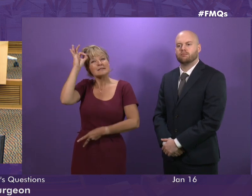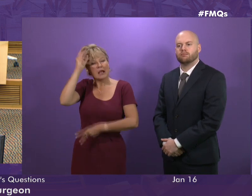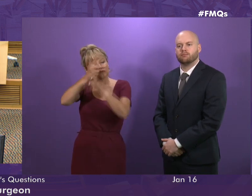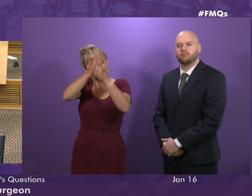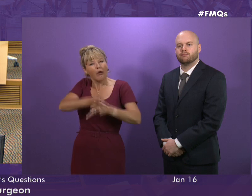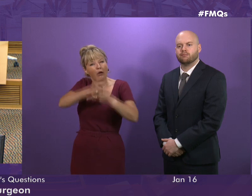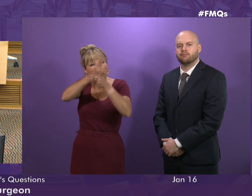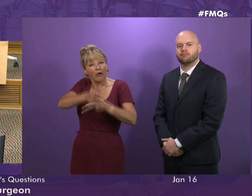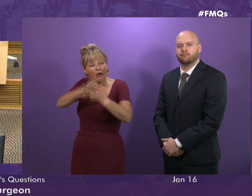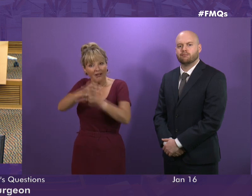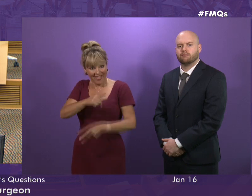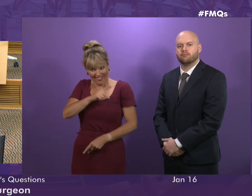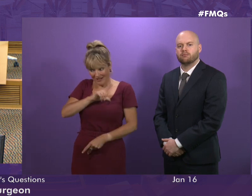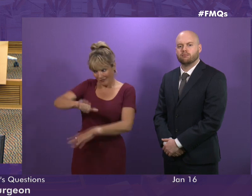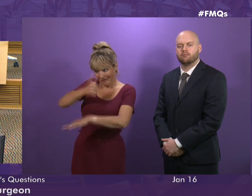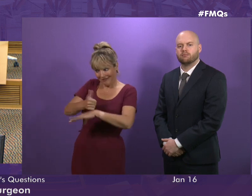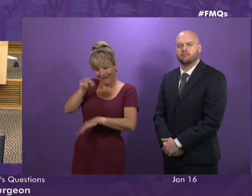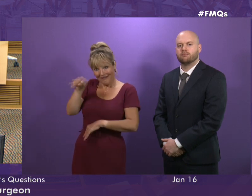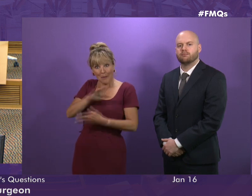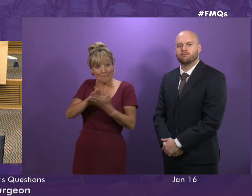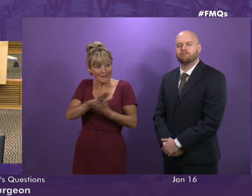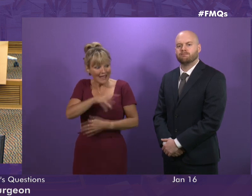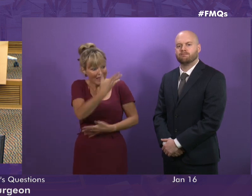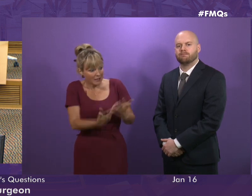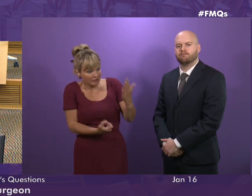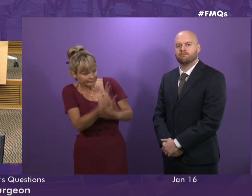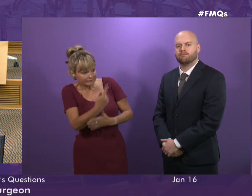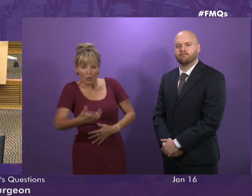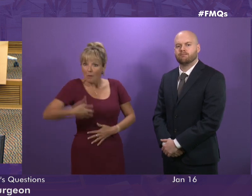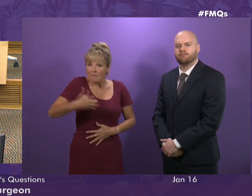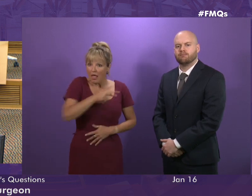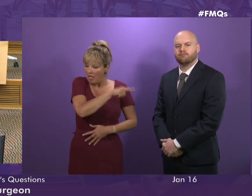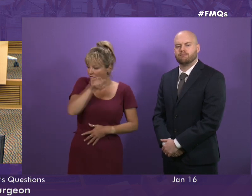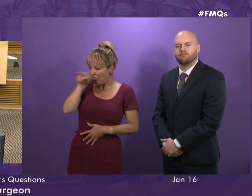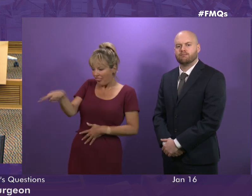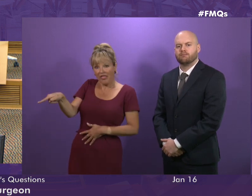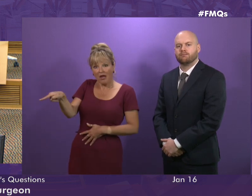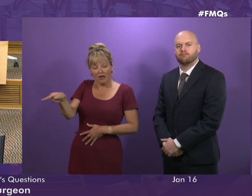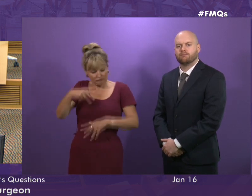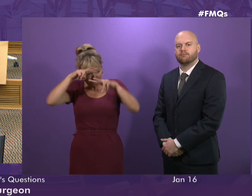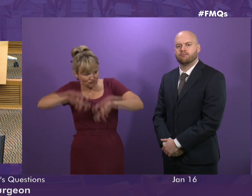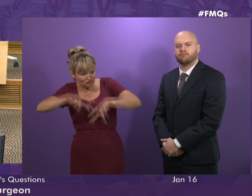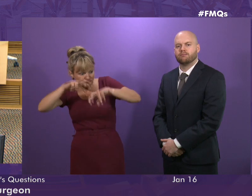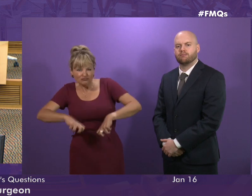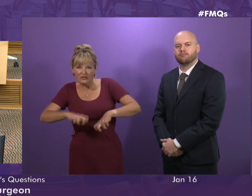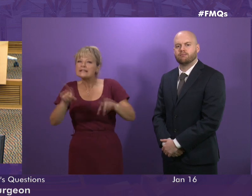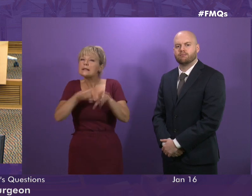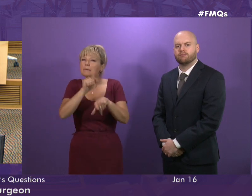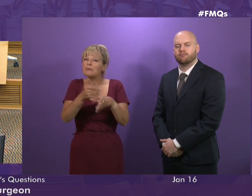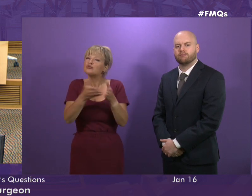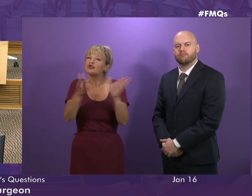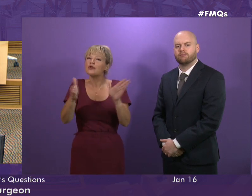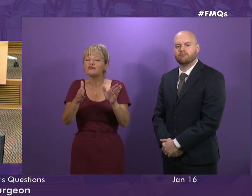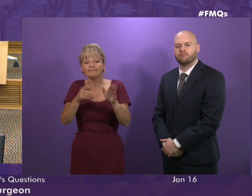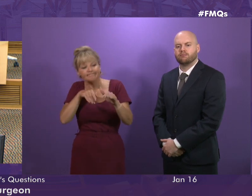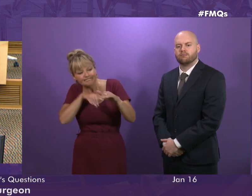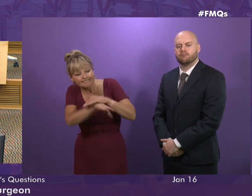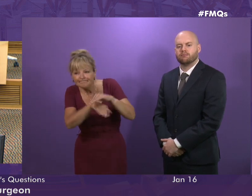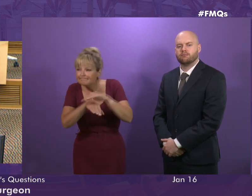rigorous investigation of any complaints and to carry out general inspections of care homes.